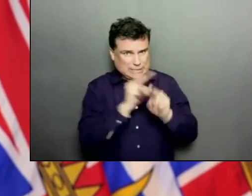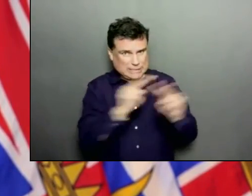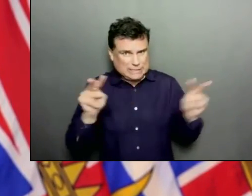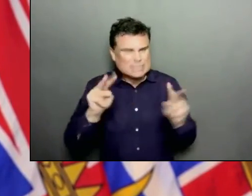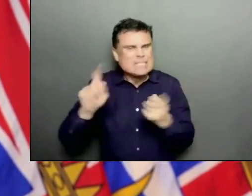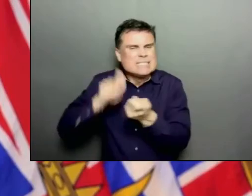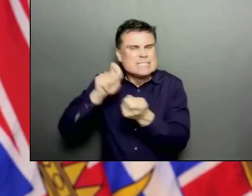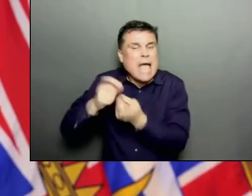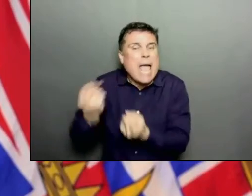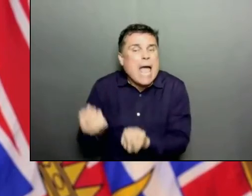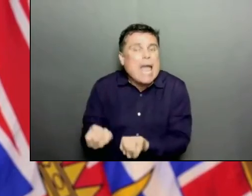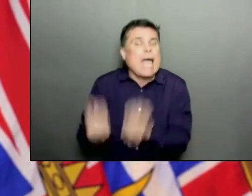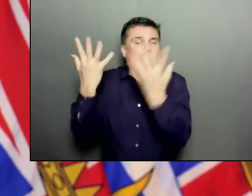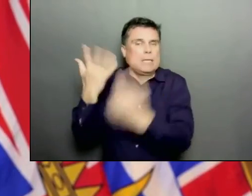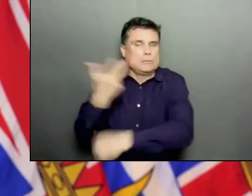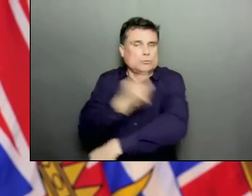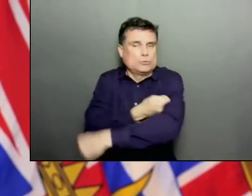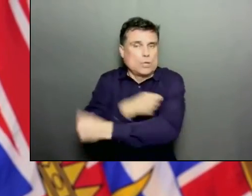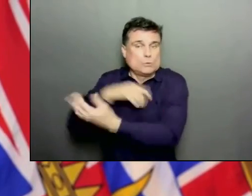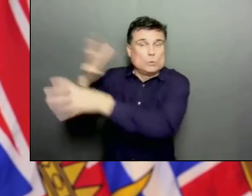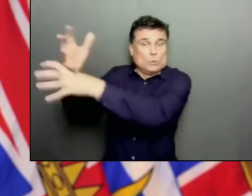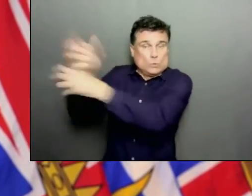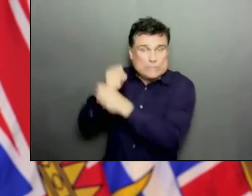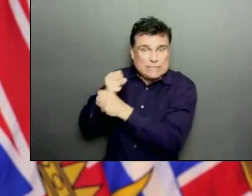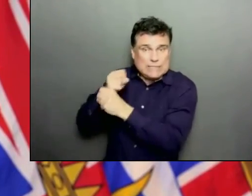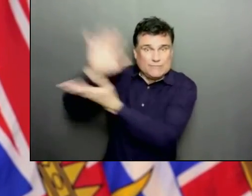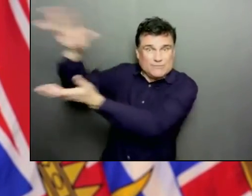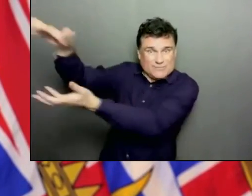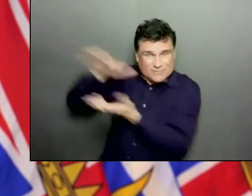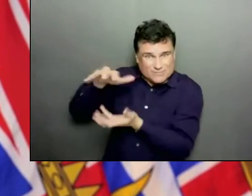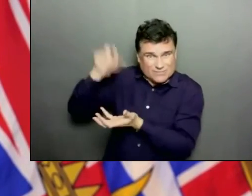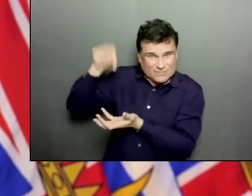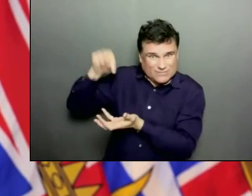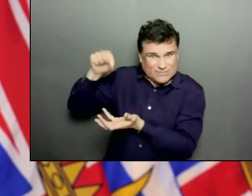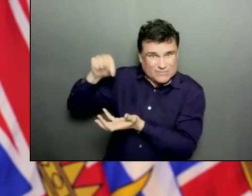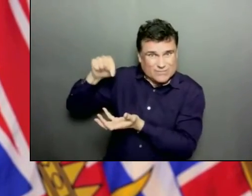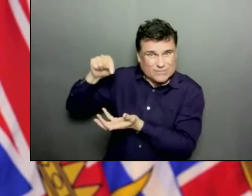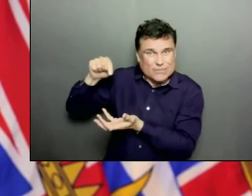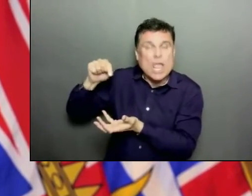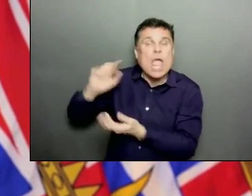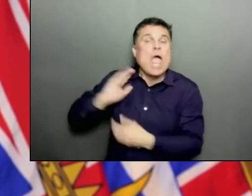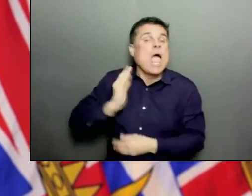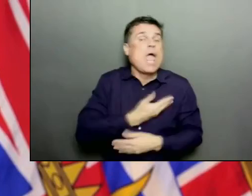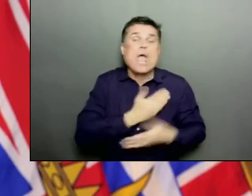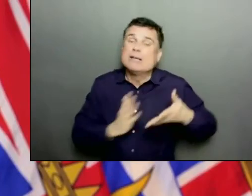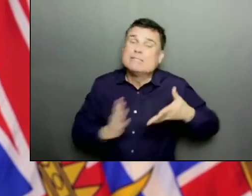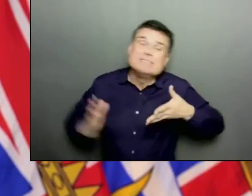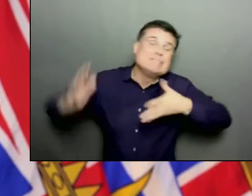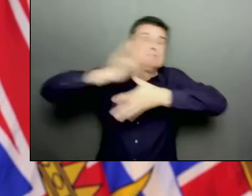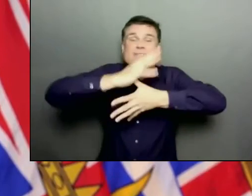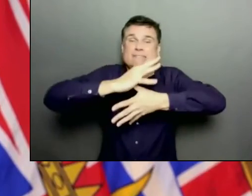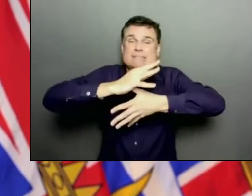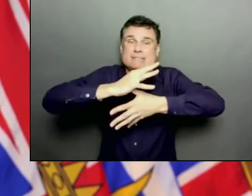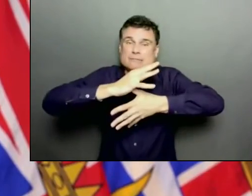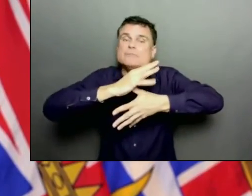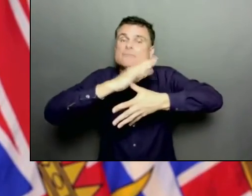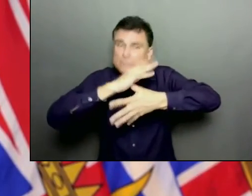is -- focusing on right now is those priority groups with the limited vaccine we expect to have in the months of December and